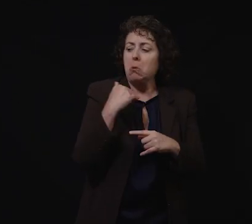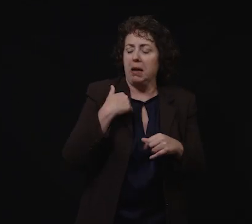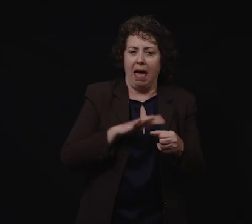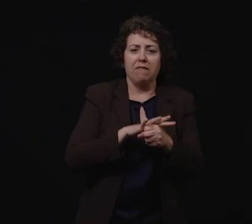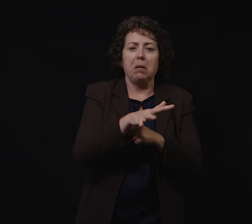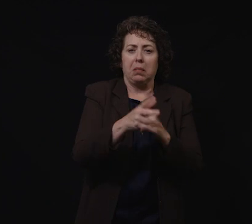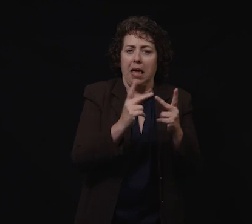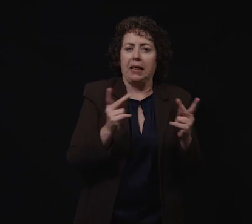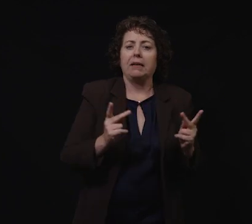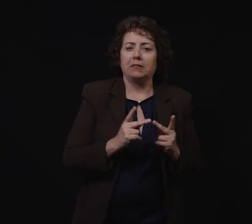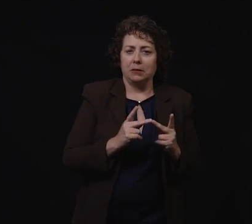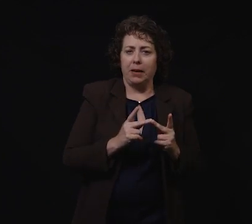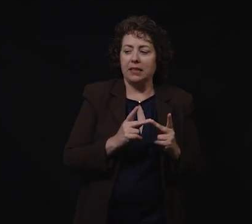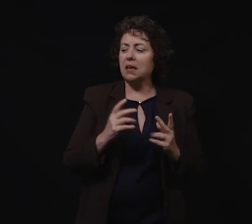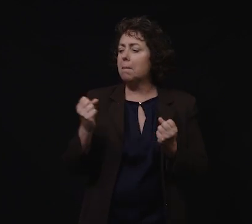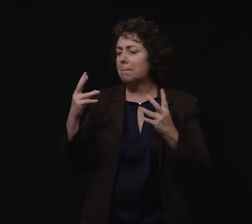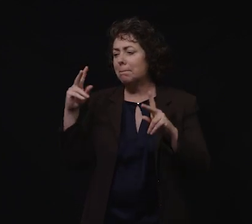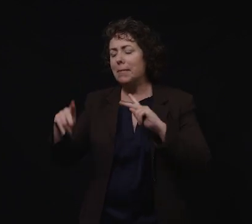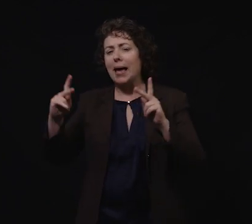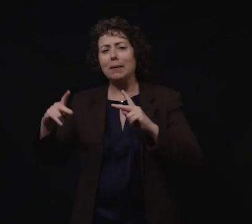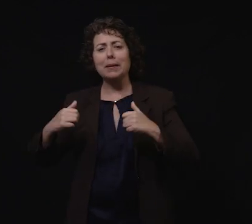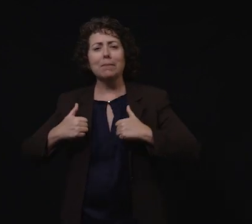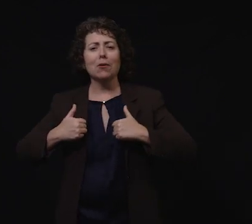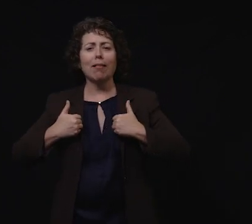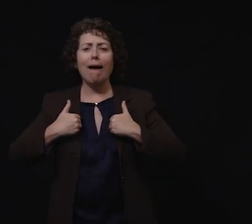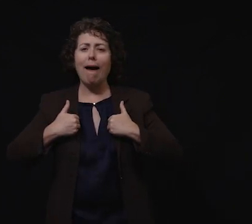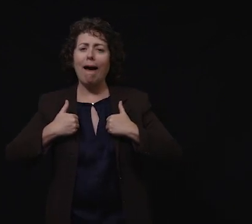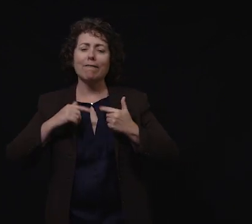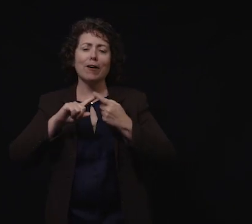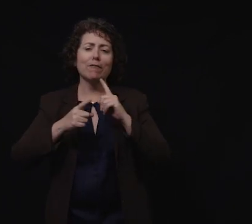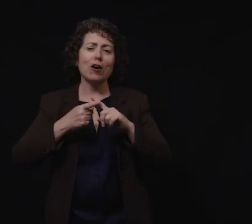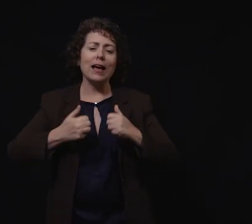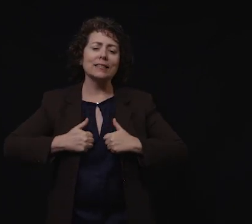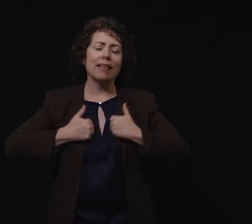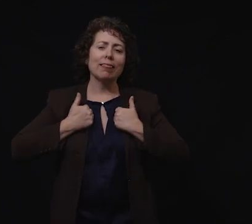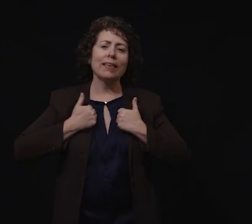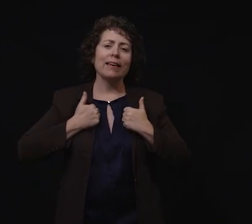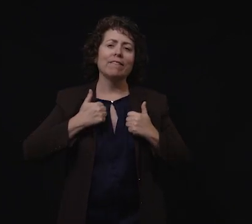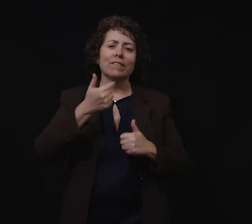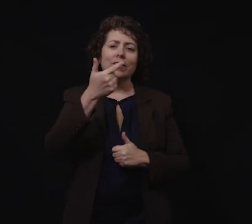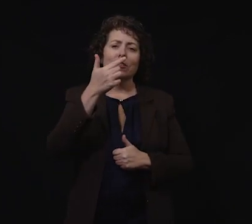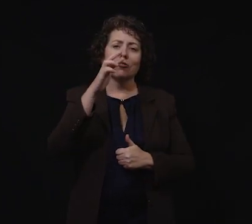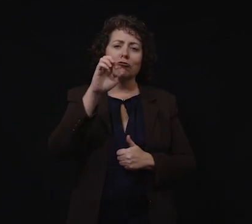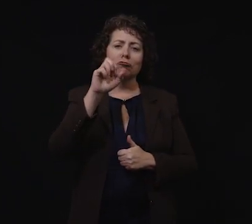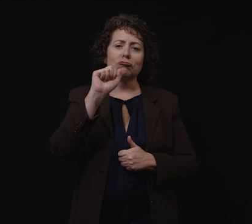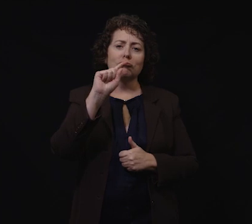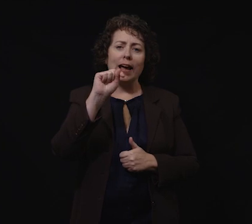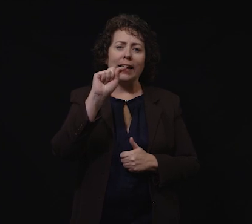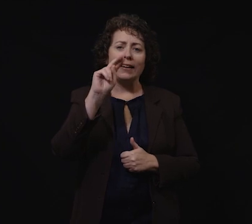most folks have friends that live up on the Great Neck Ridge and other places that are much higher and much safer and